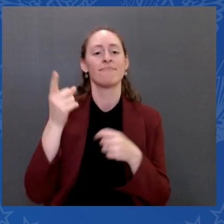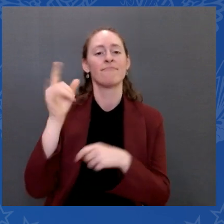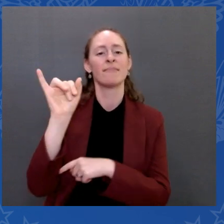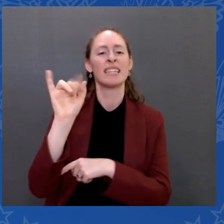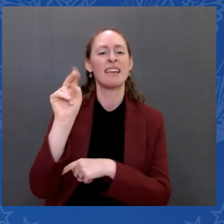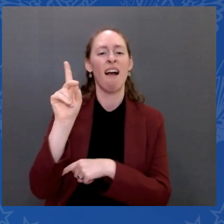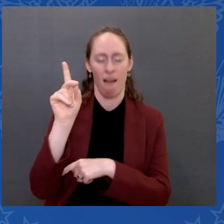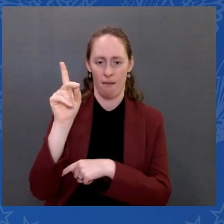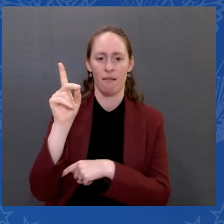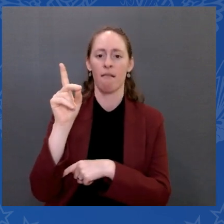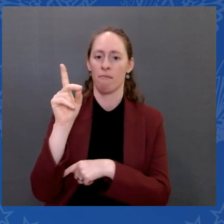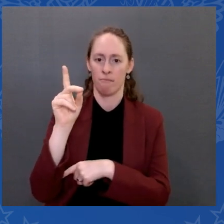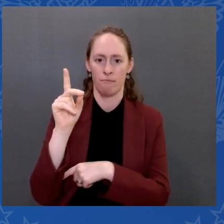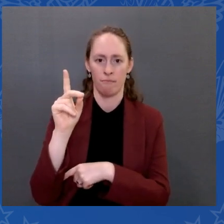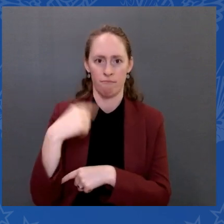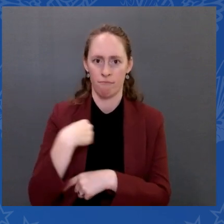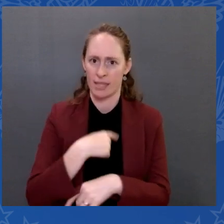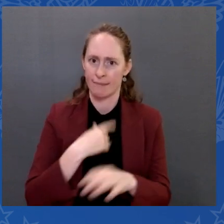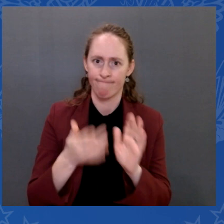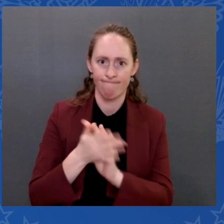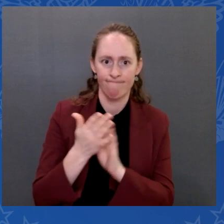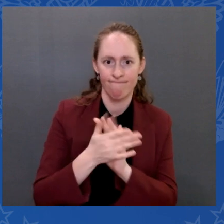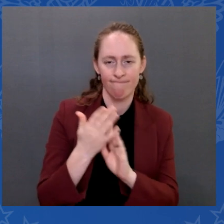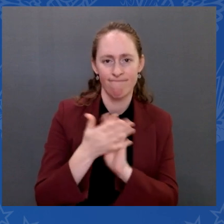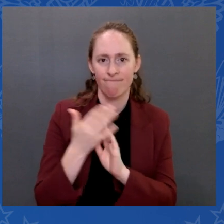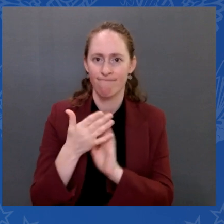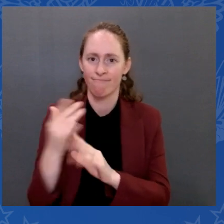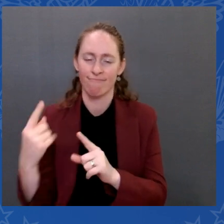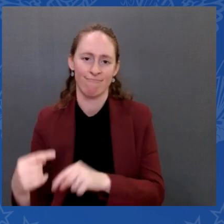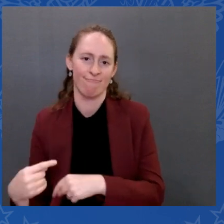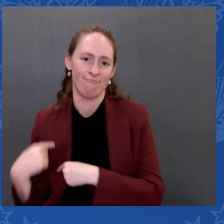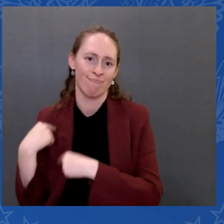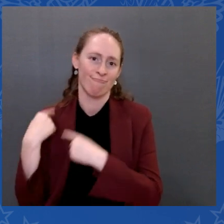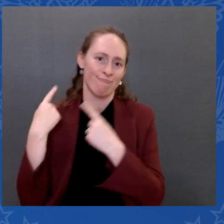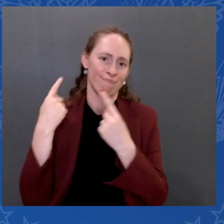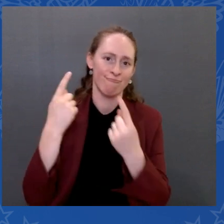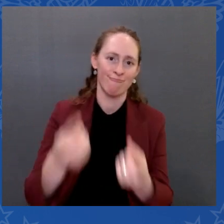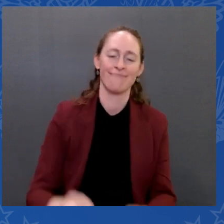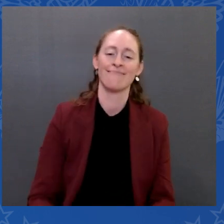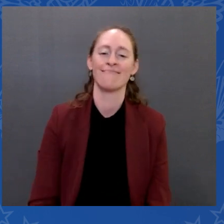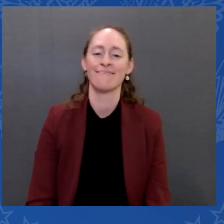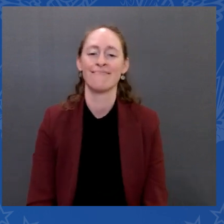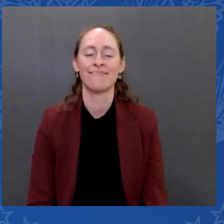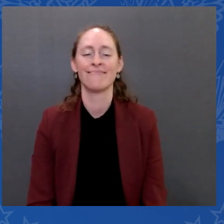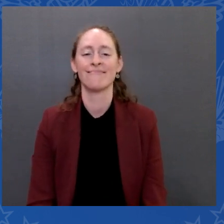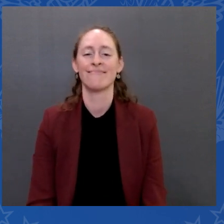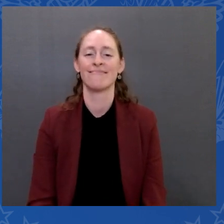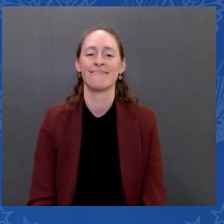It's remarkable how much Geoff and I have in common, with our perspective on semiconductors, from completely different sectors.